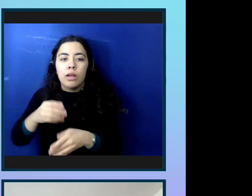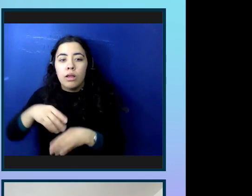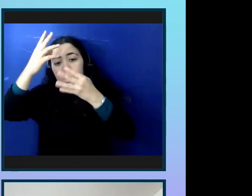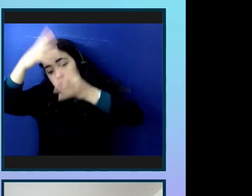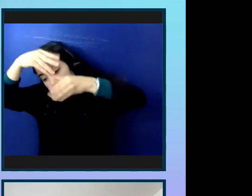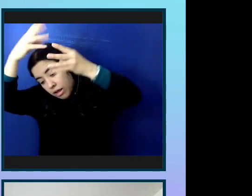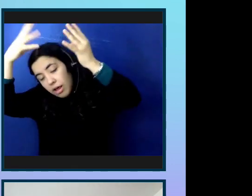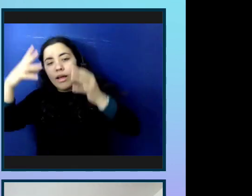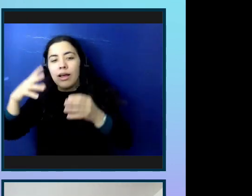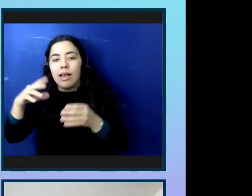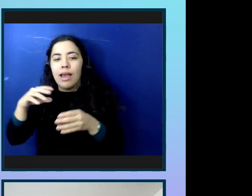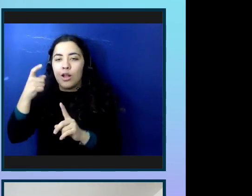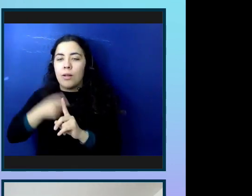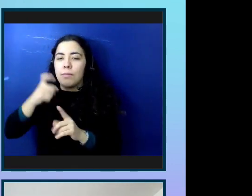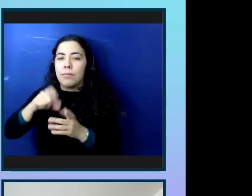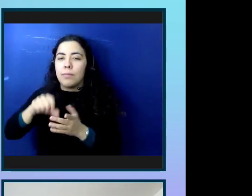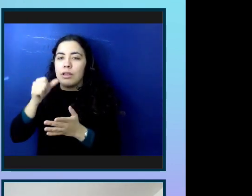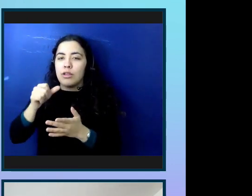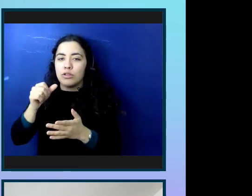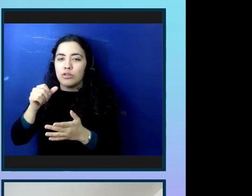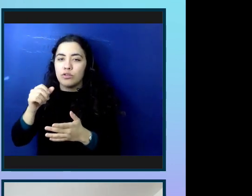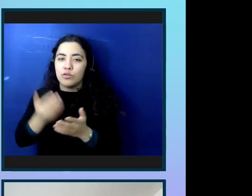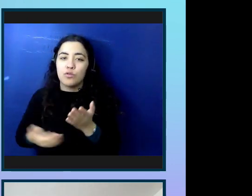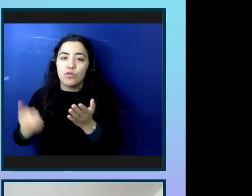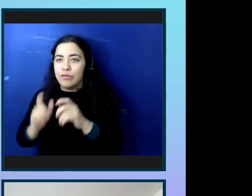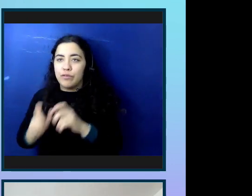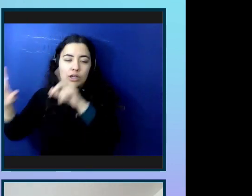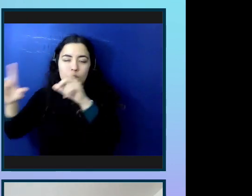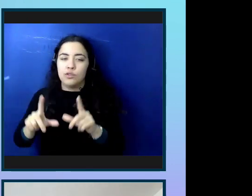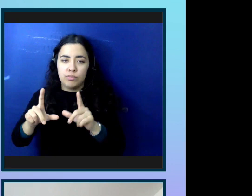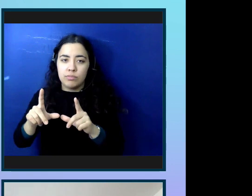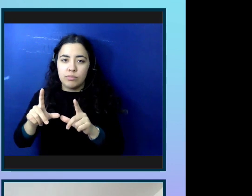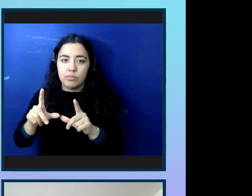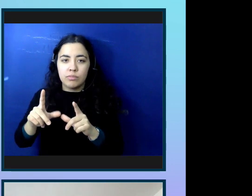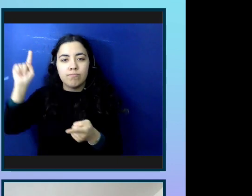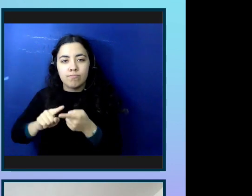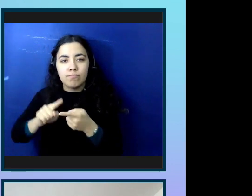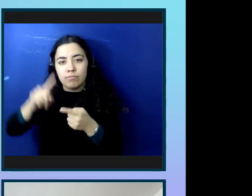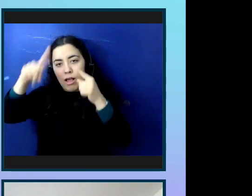is also a great way to reduce cognitive load. There are a lot of applications that exist right now,